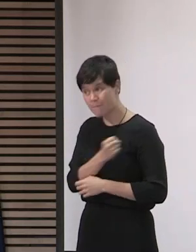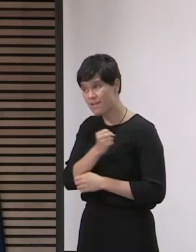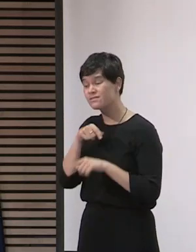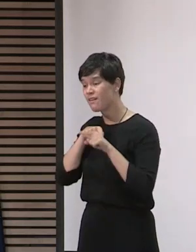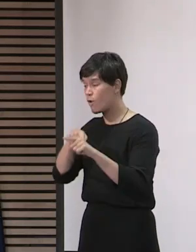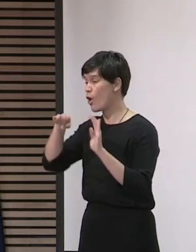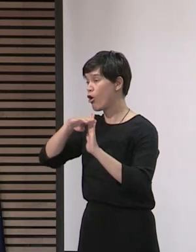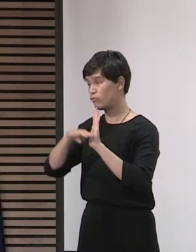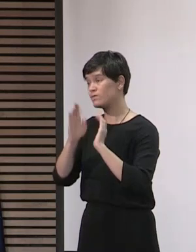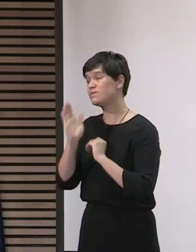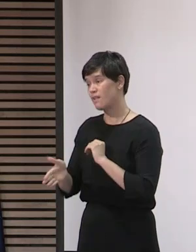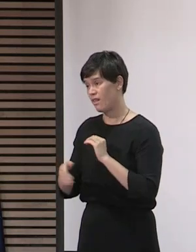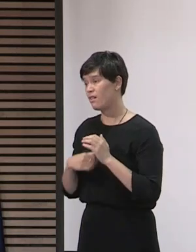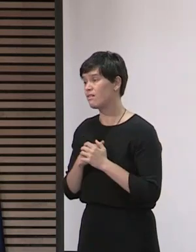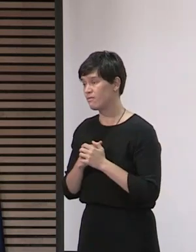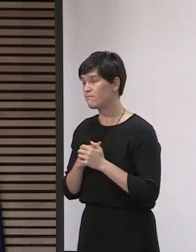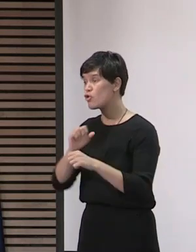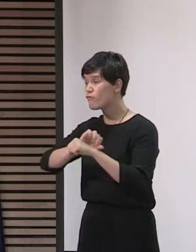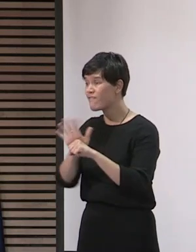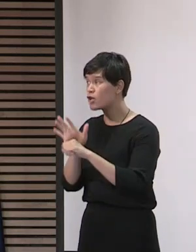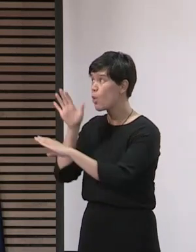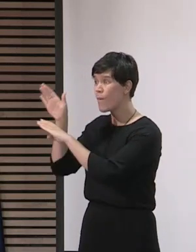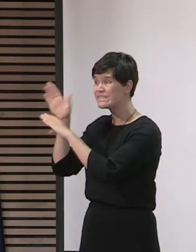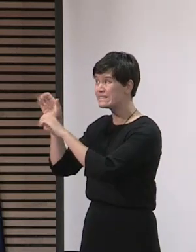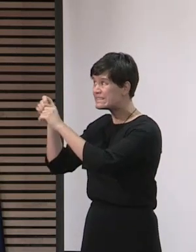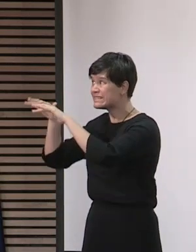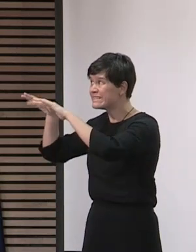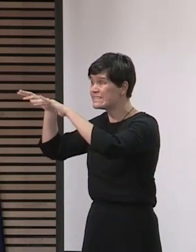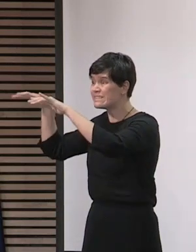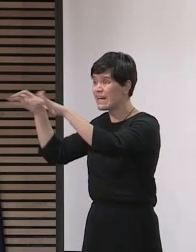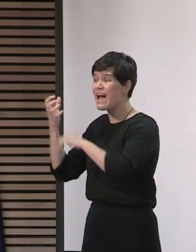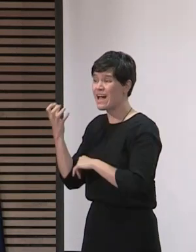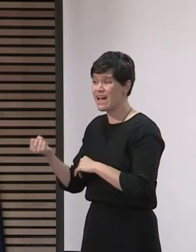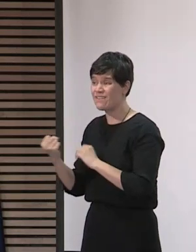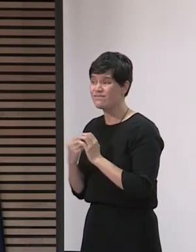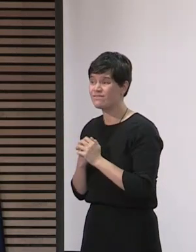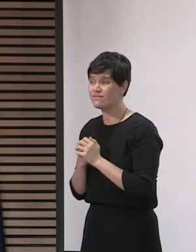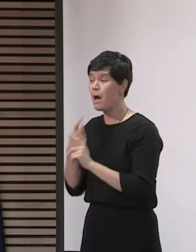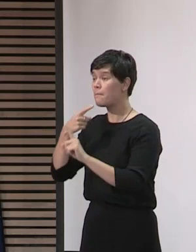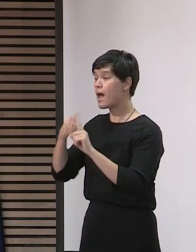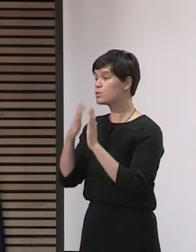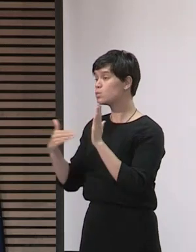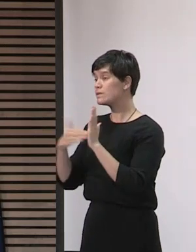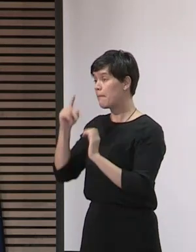level of vigilance that has got us here. We are still in a global pandemic. Cases